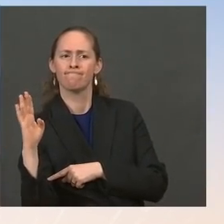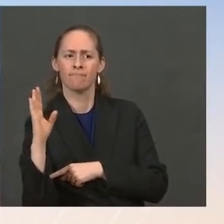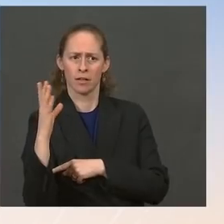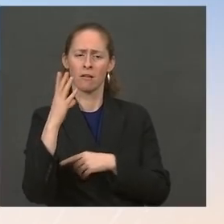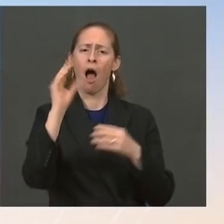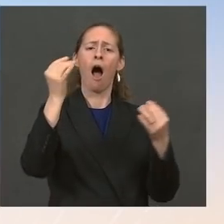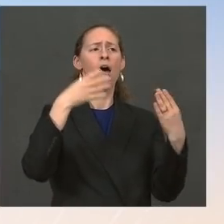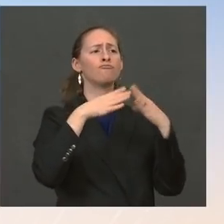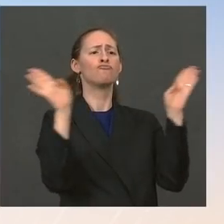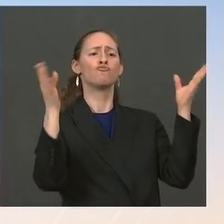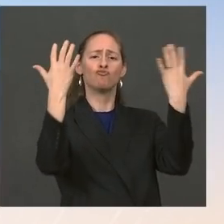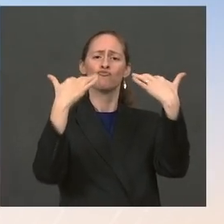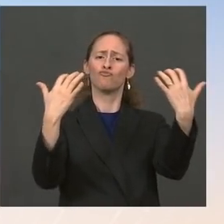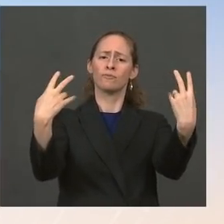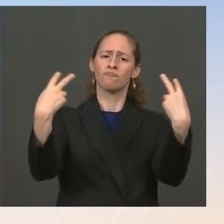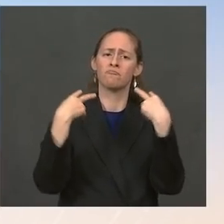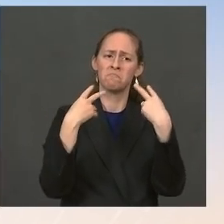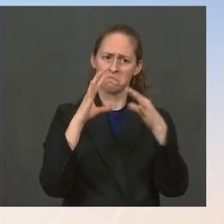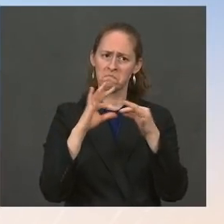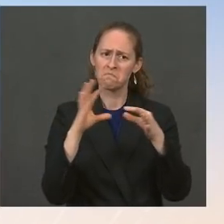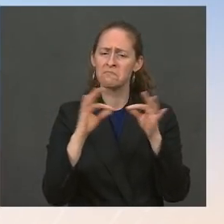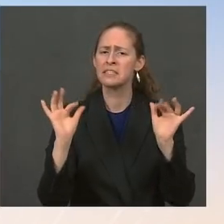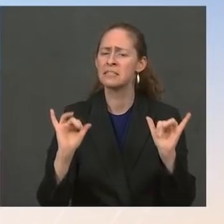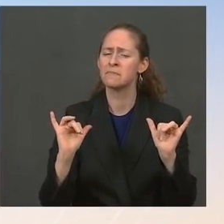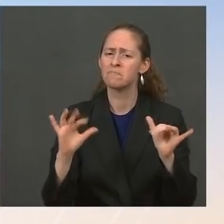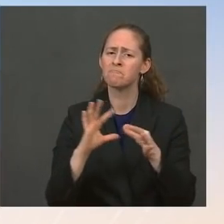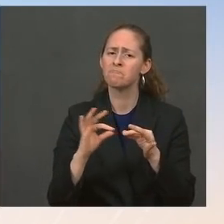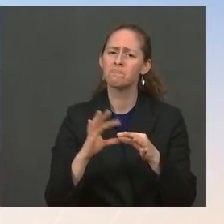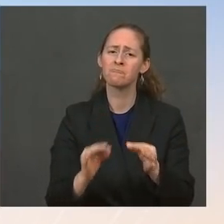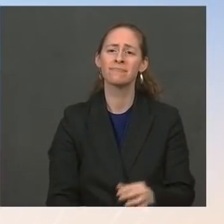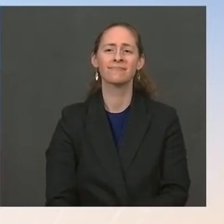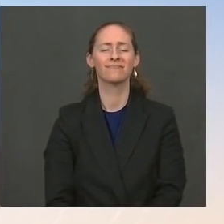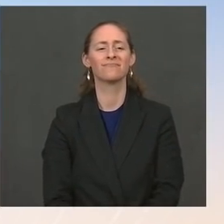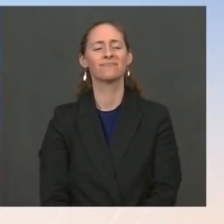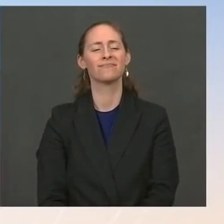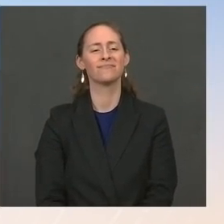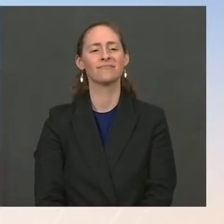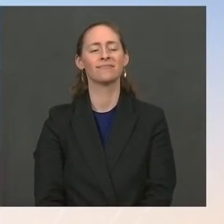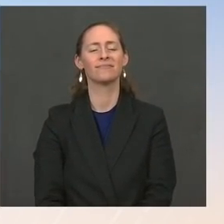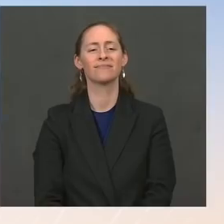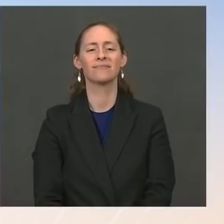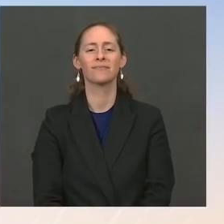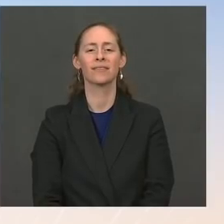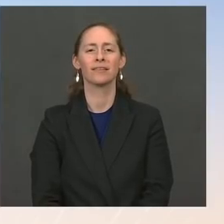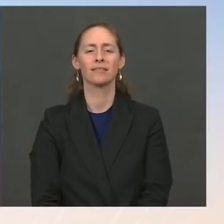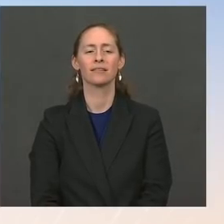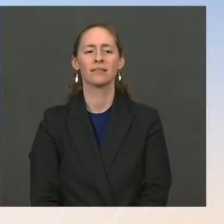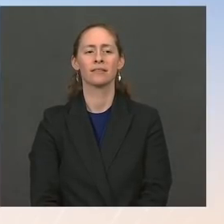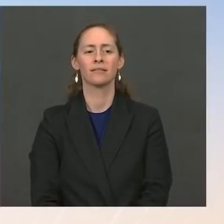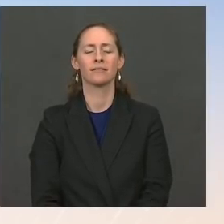it's always good when it's consistent and important -- that we want to ensure that the OPEC member countries